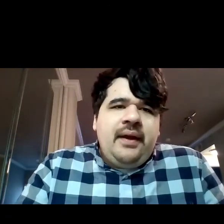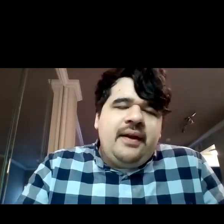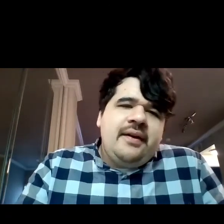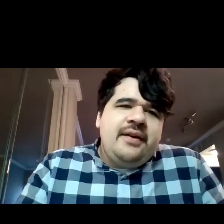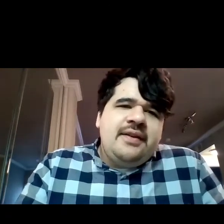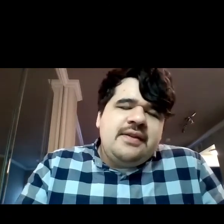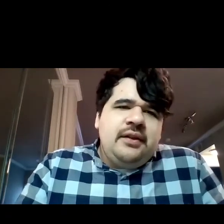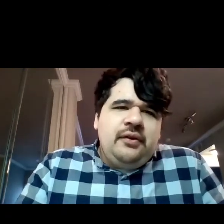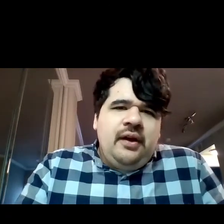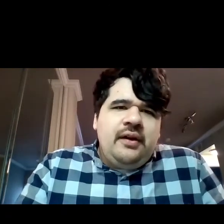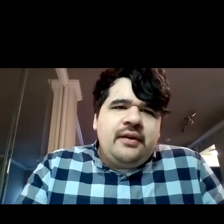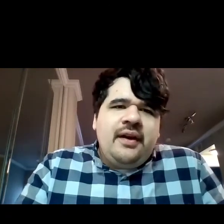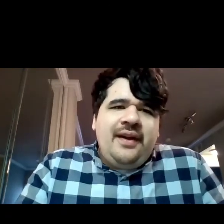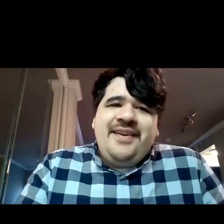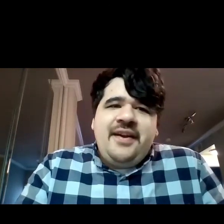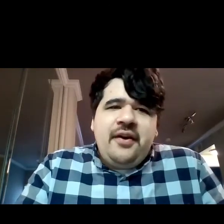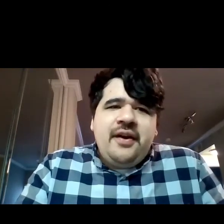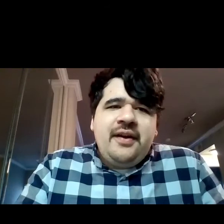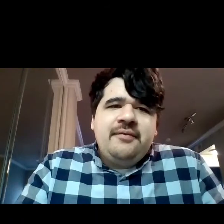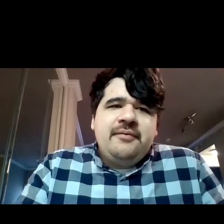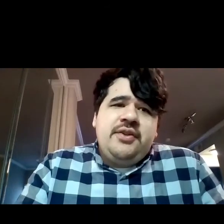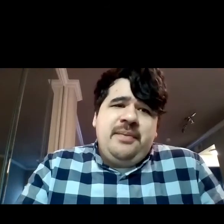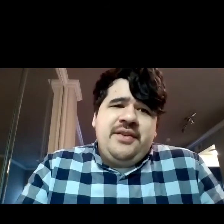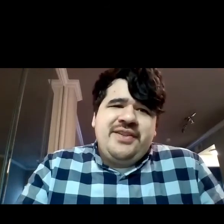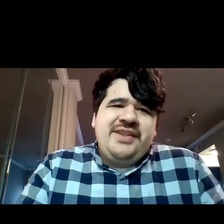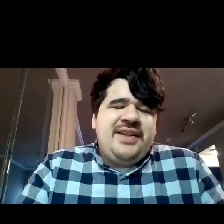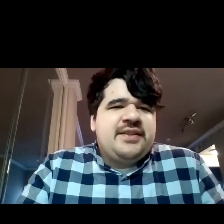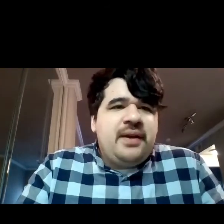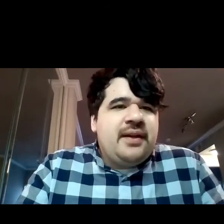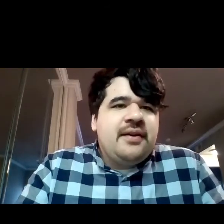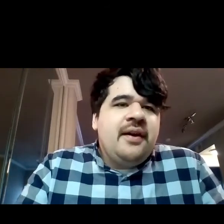My hair is a little long, I need a haircut, which I'll be addressing next week